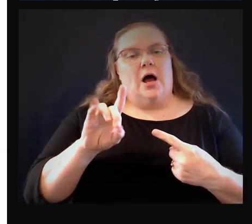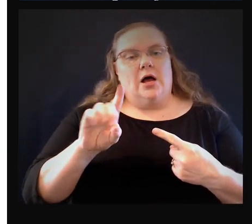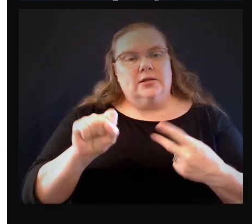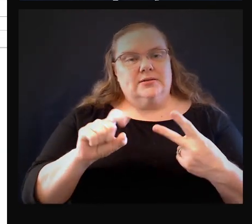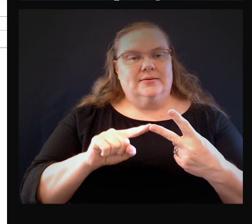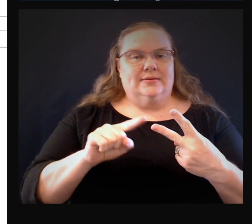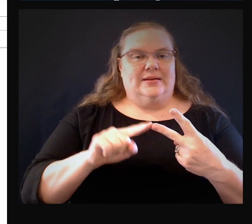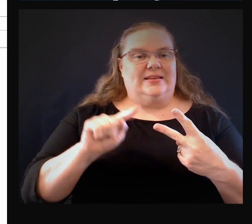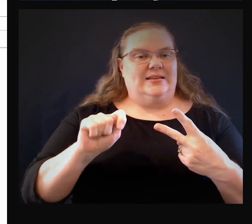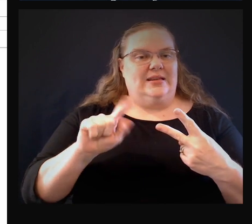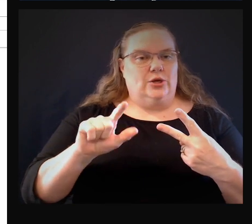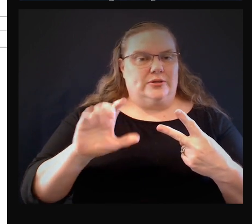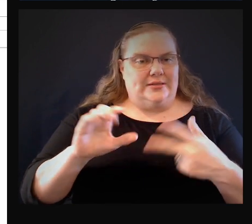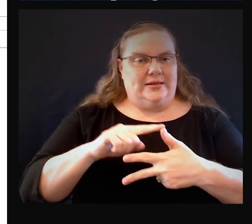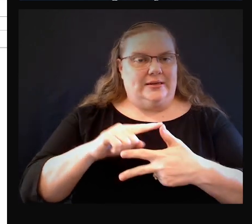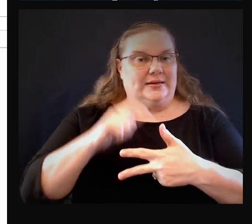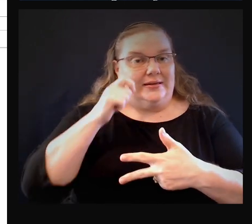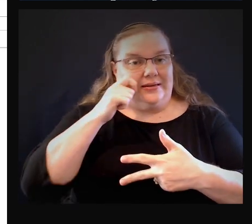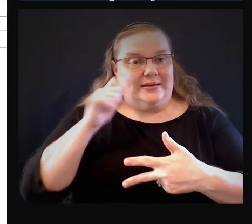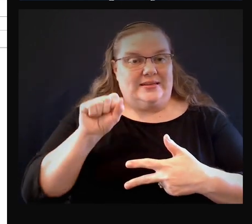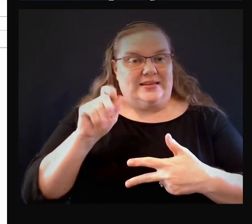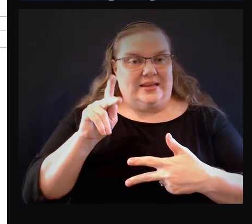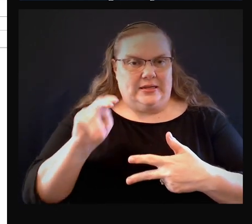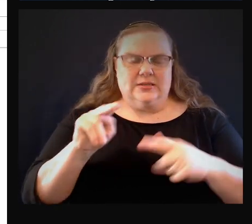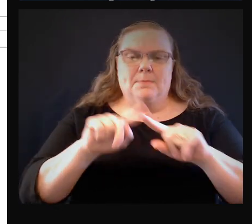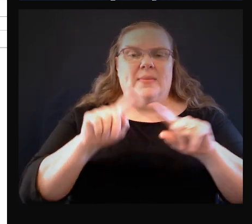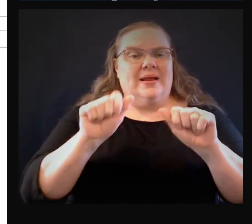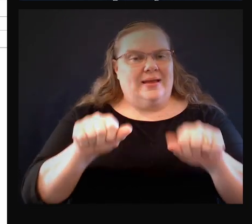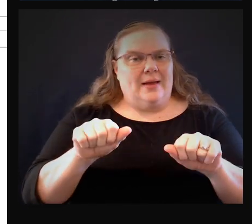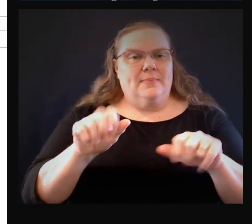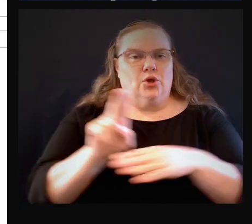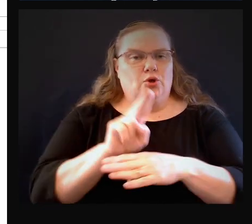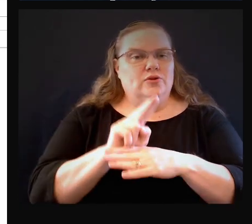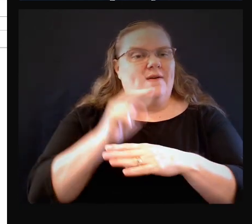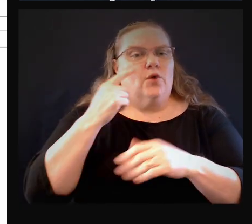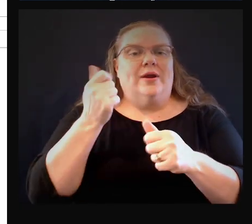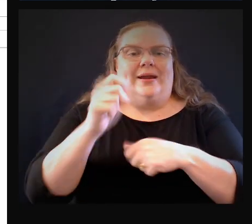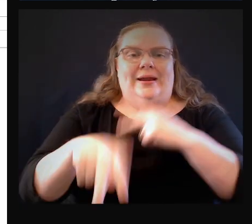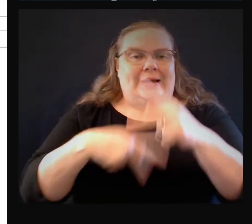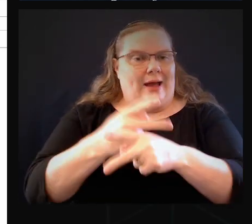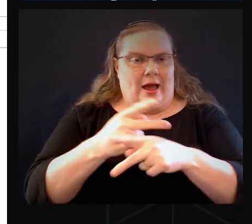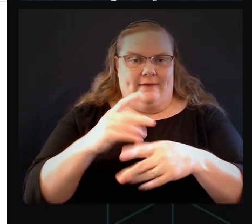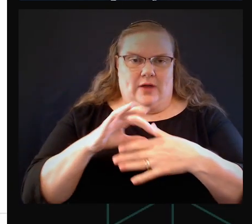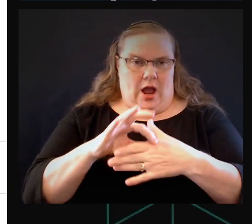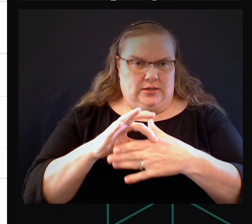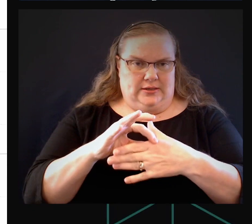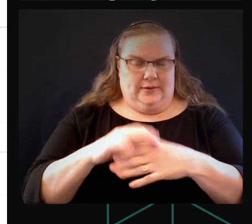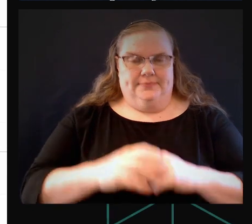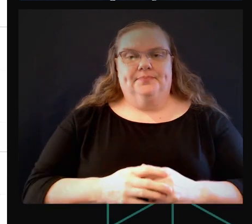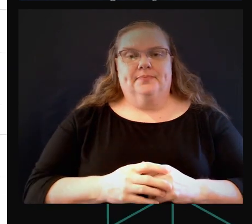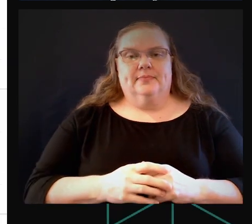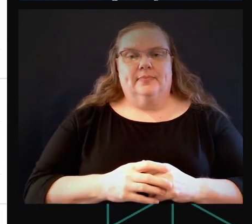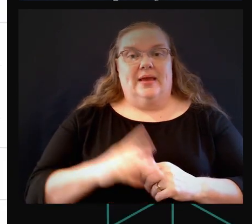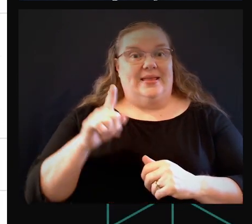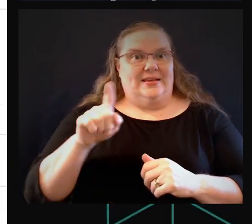but it can really be used for any type of content that needs to be coupled to a player or creator. And this is really where draft